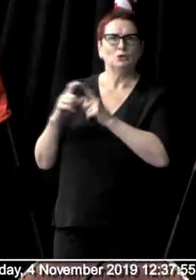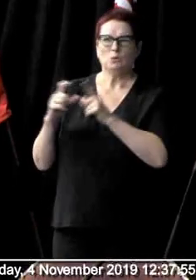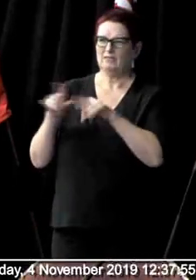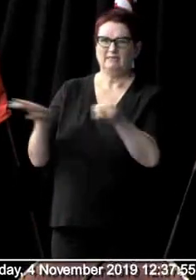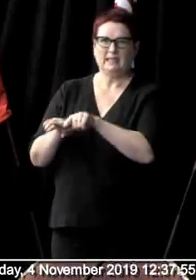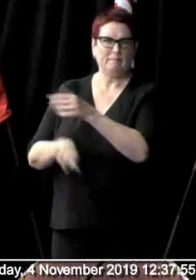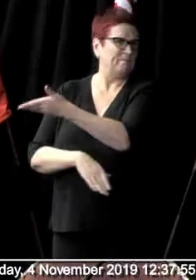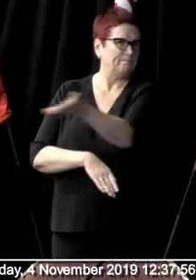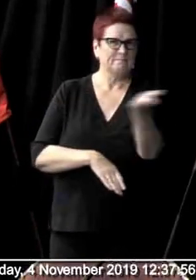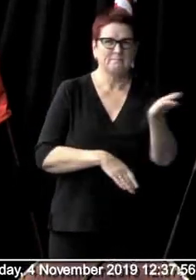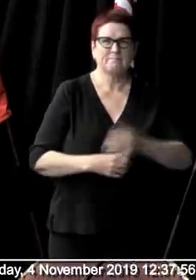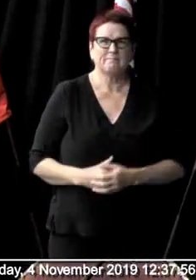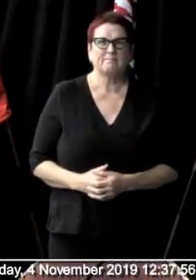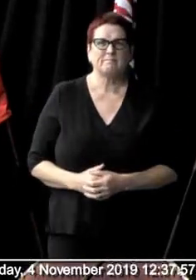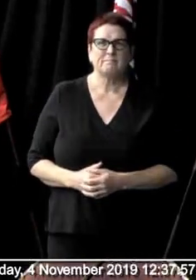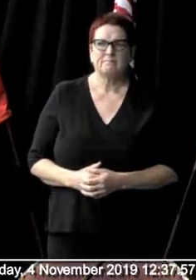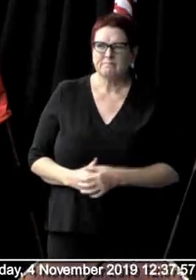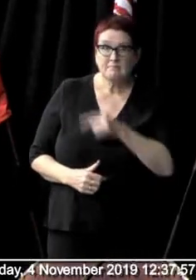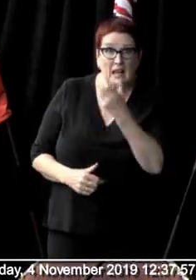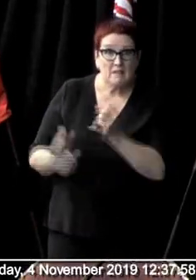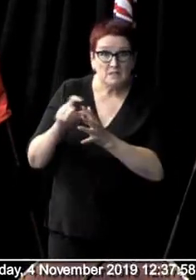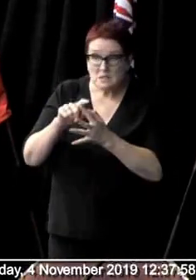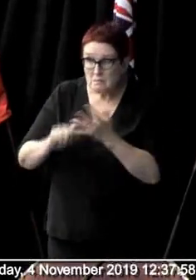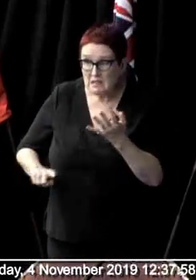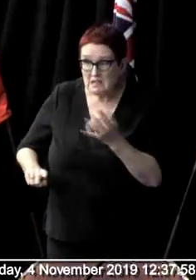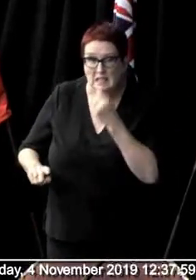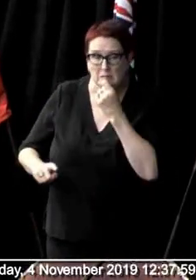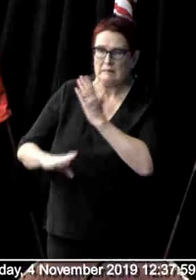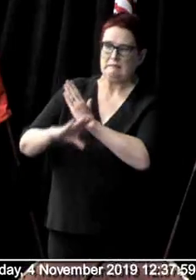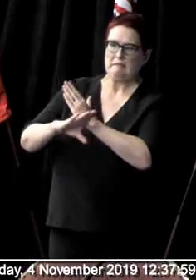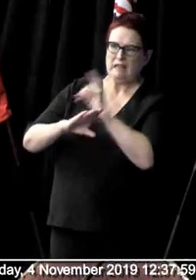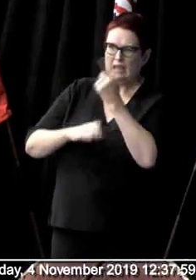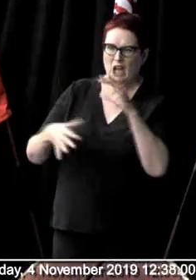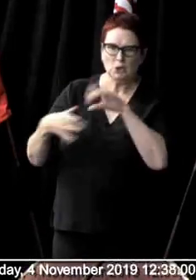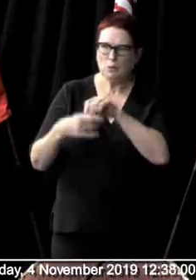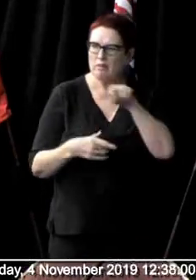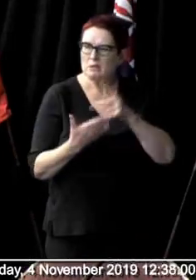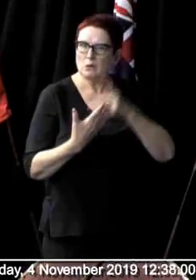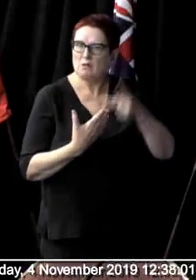they didn’t see her disability as a barrier, which she had the same goals